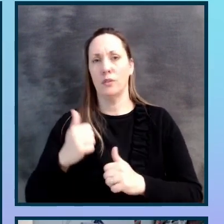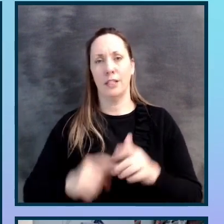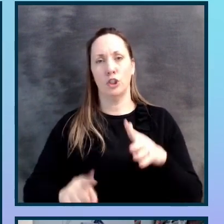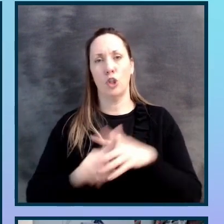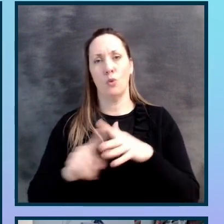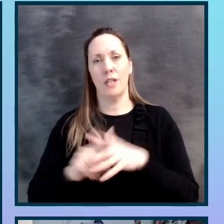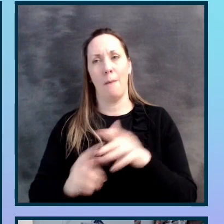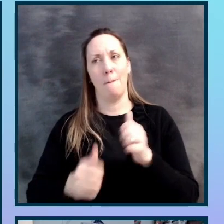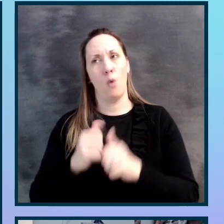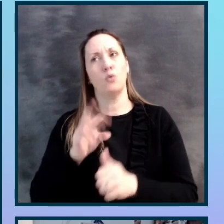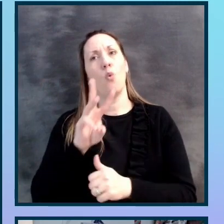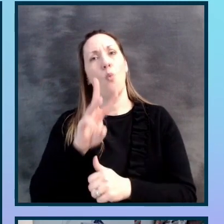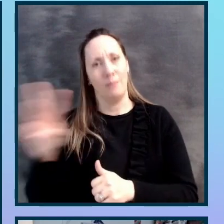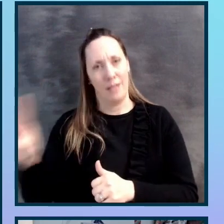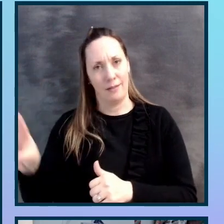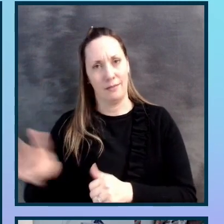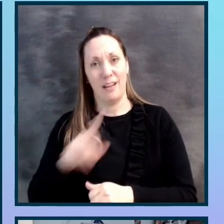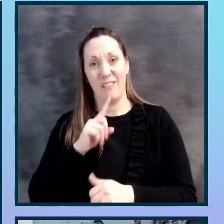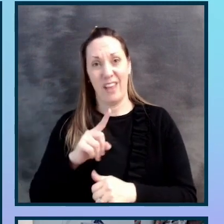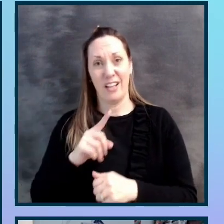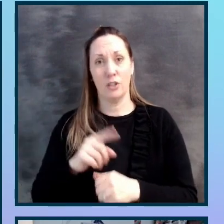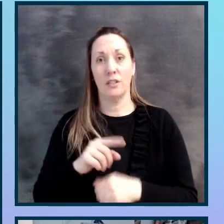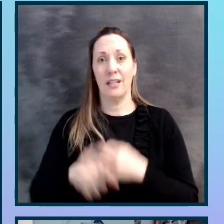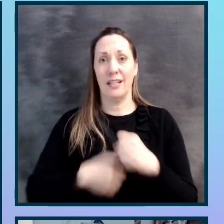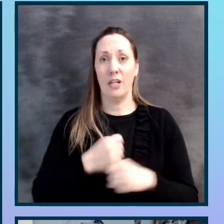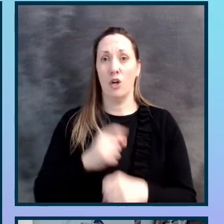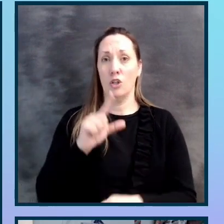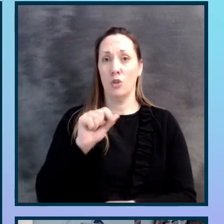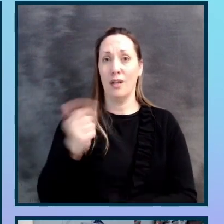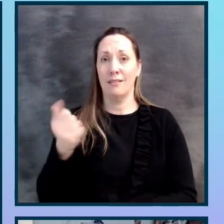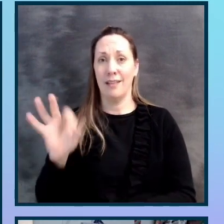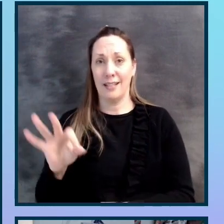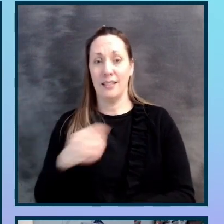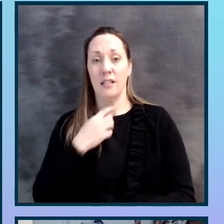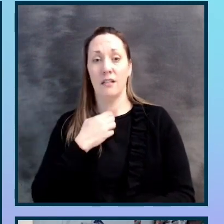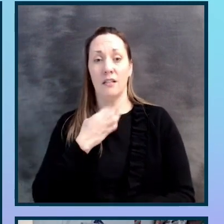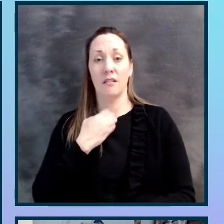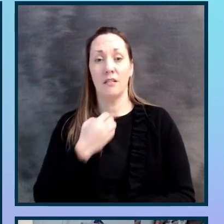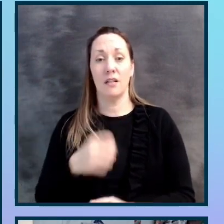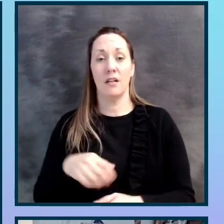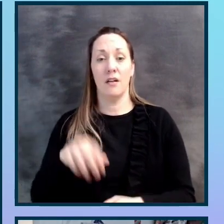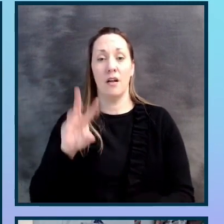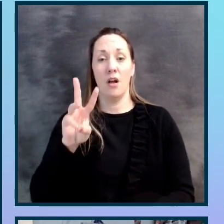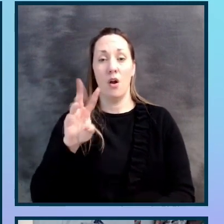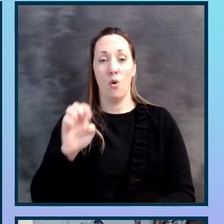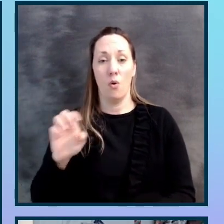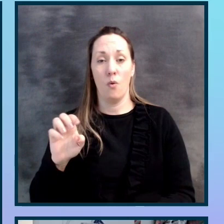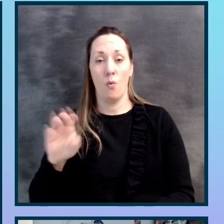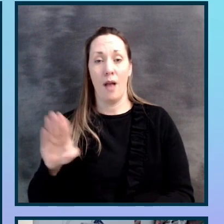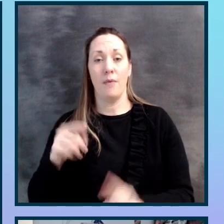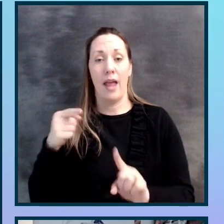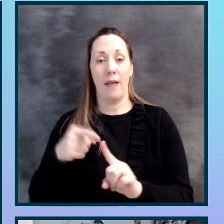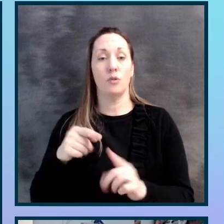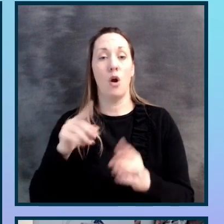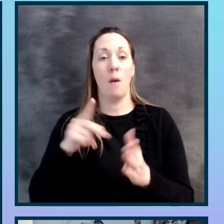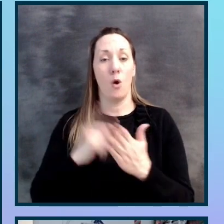In fact, in a 2019 study, WebAIM's programmatic analysis of the top 1 million homepages